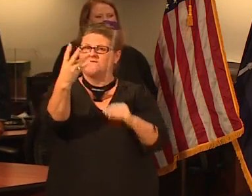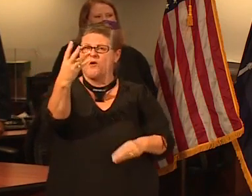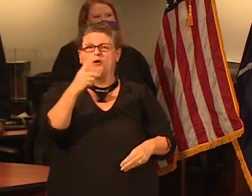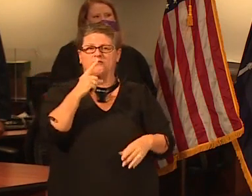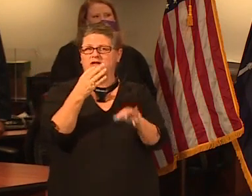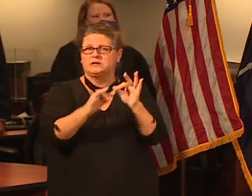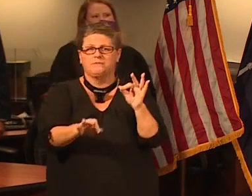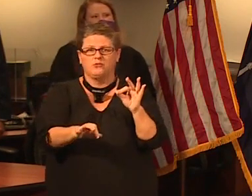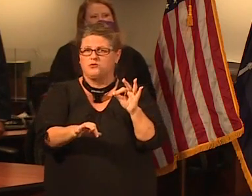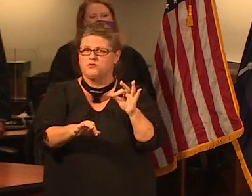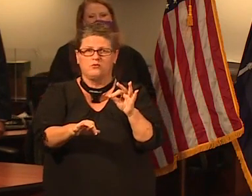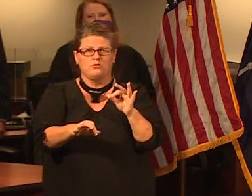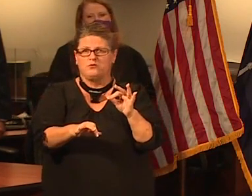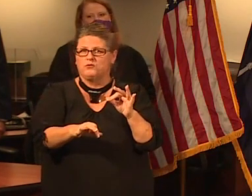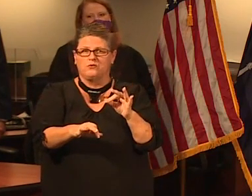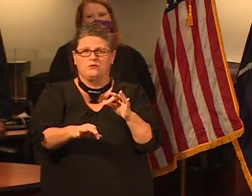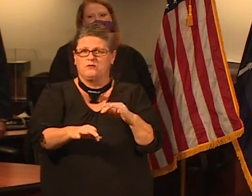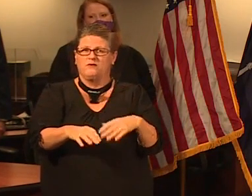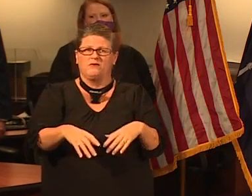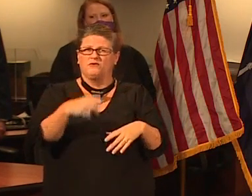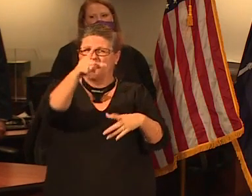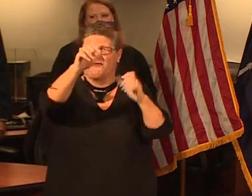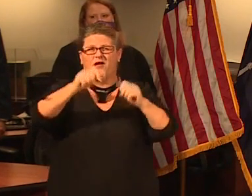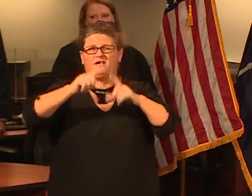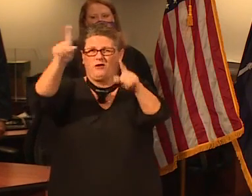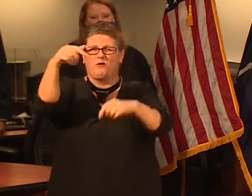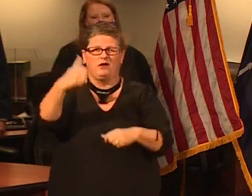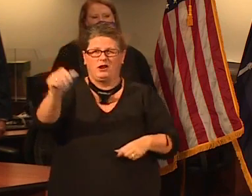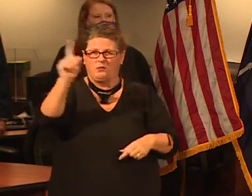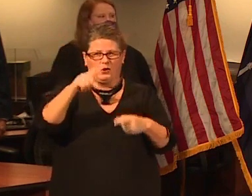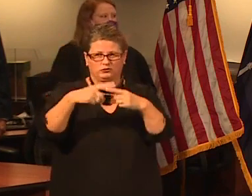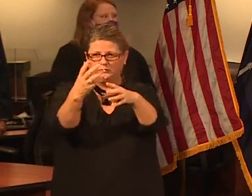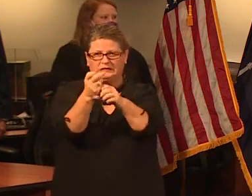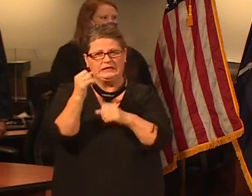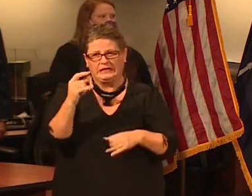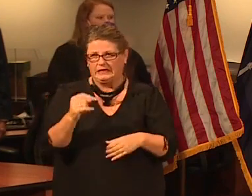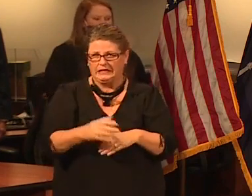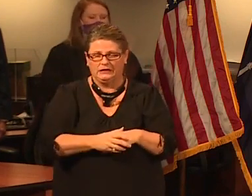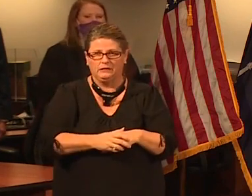TWO AT THE HANDS OF THREE. THERE IS NOTHING TO.